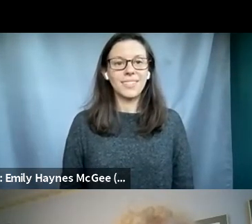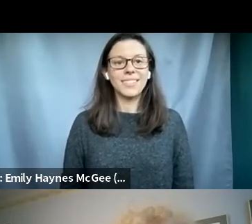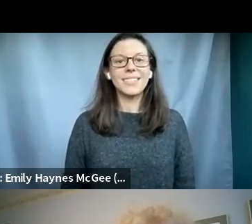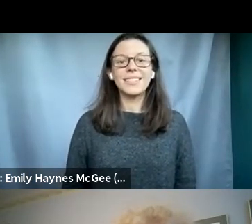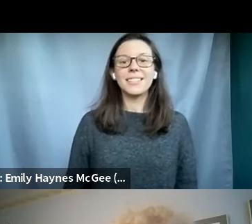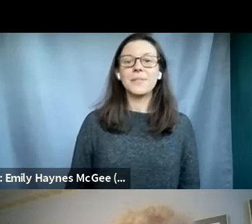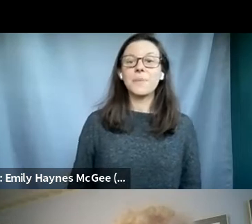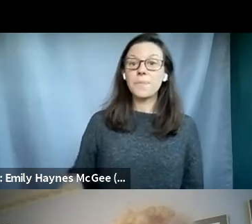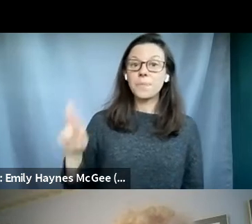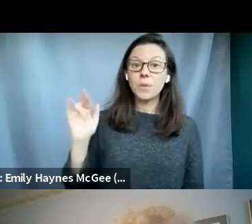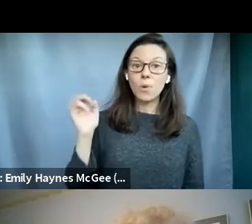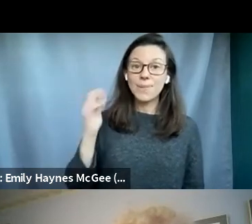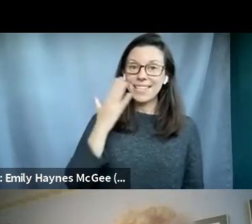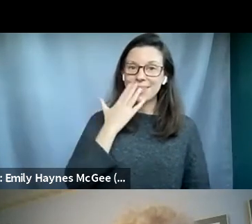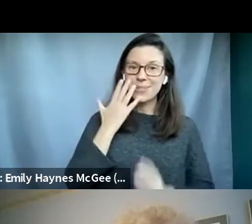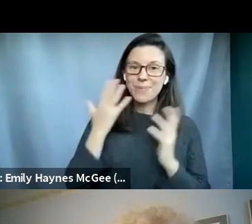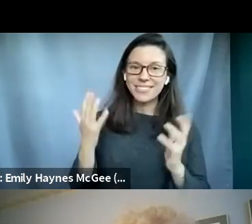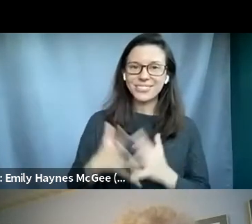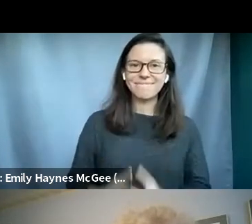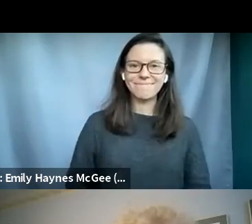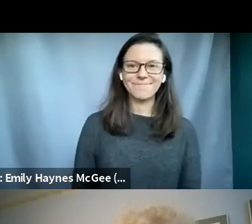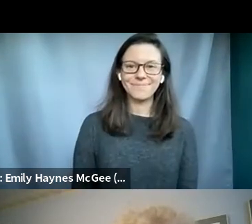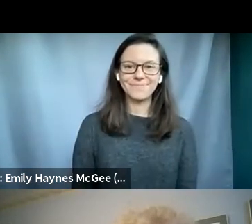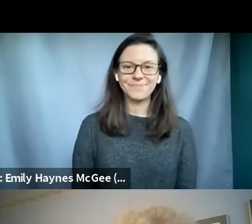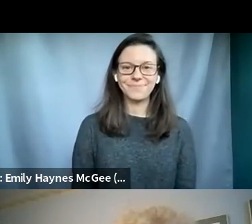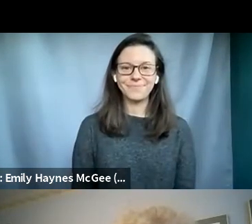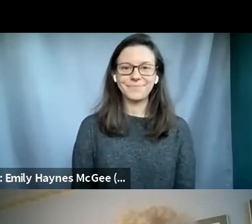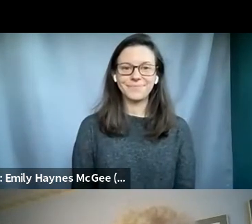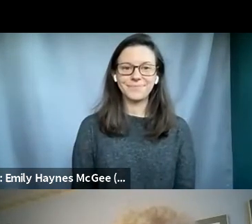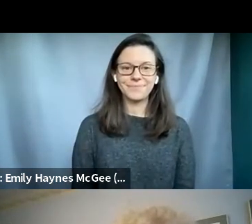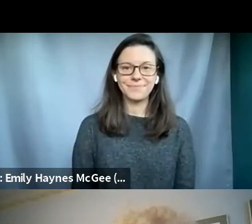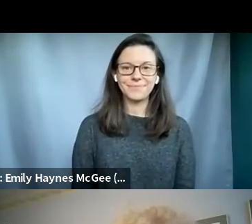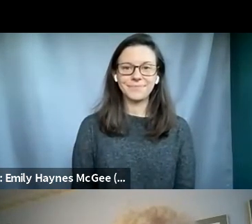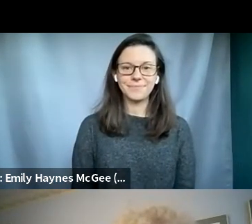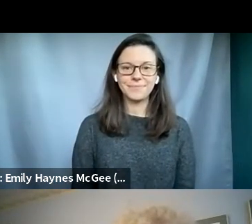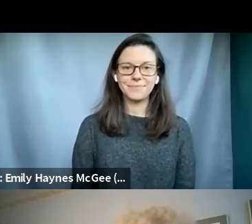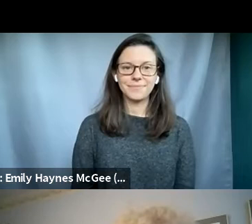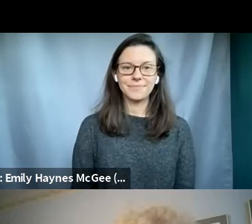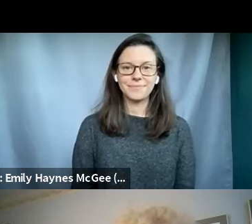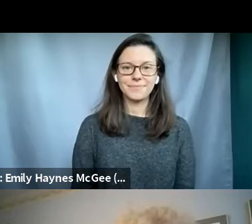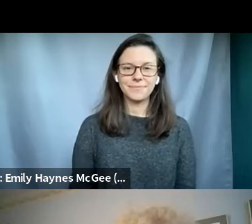Let me just change my view and unpin you real quick.